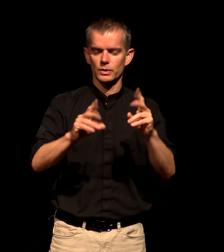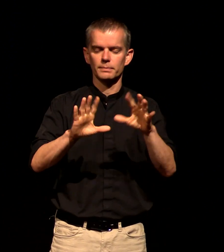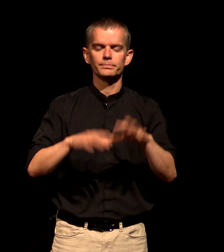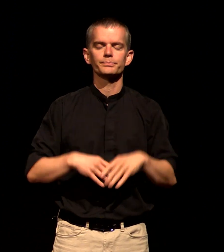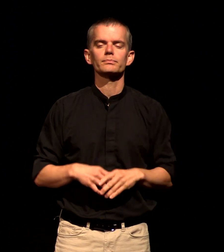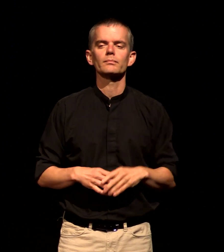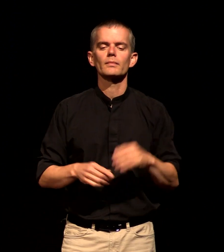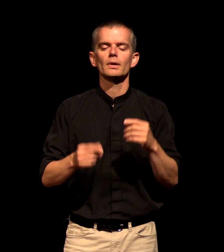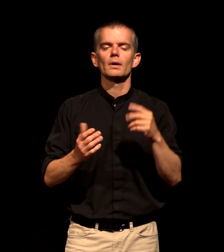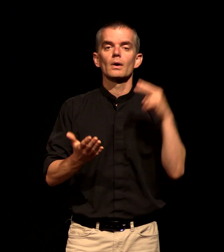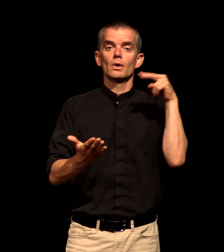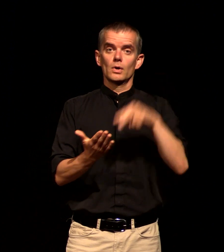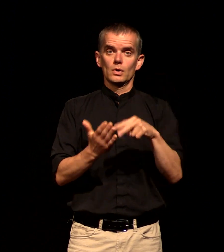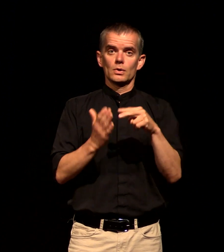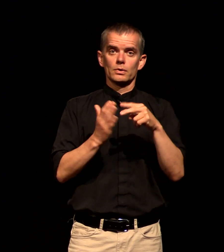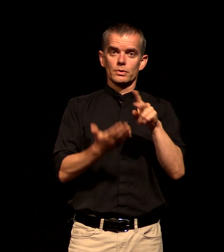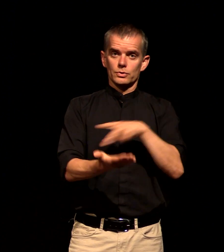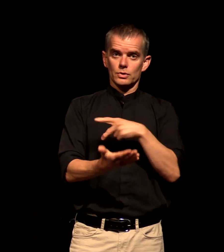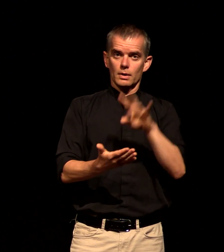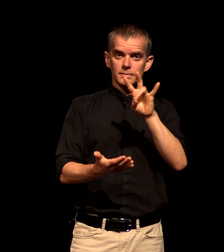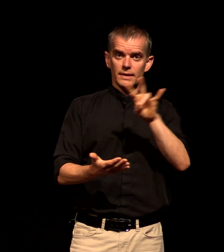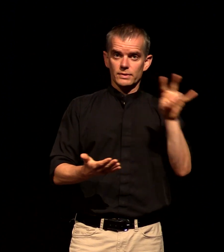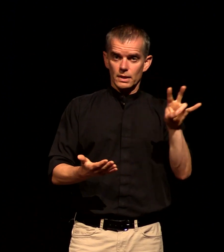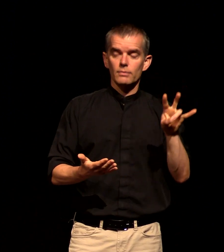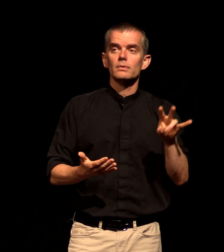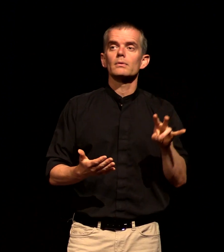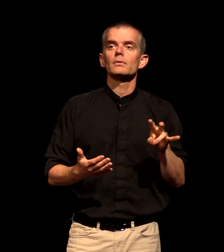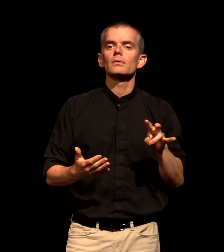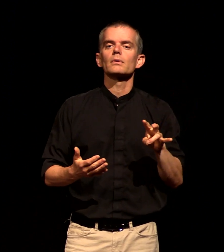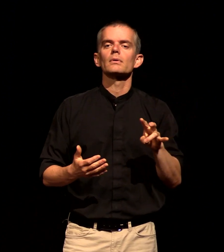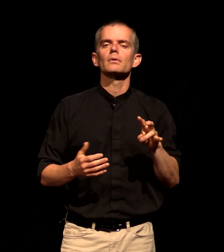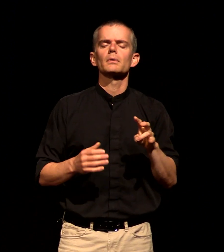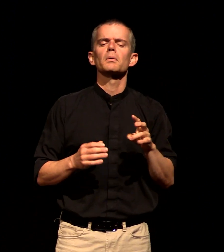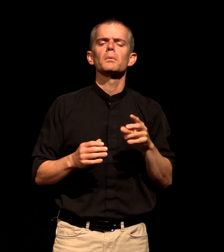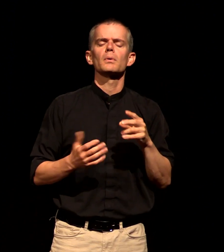offering us a simple platitude or pep talk. Let's read it